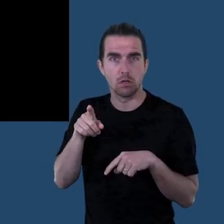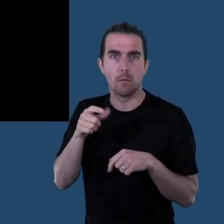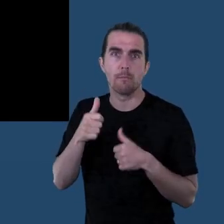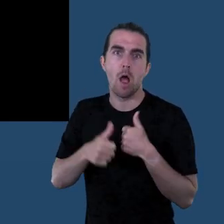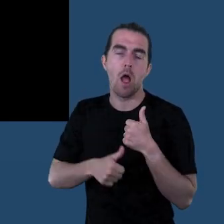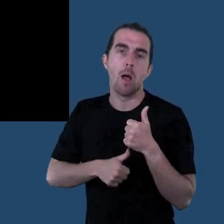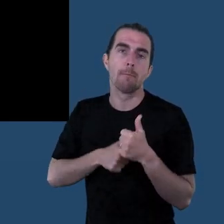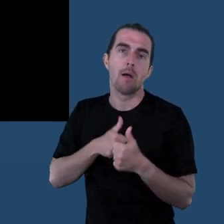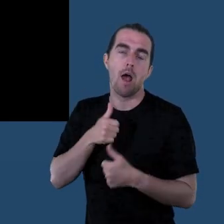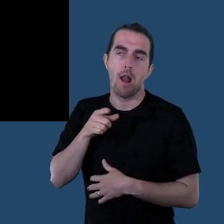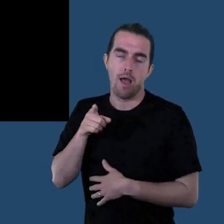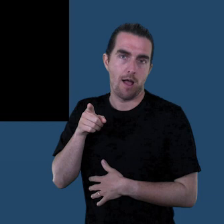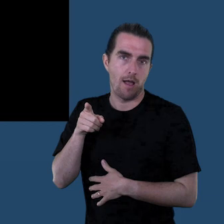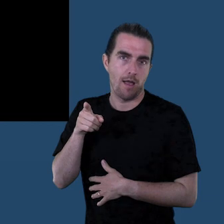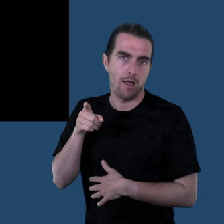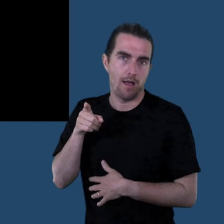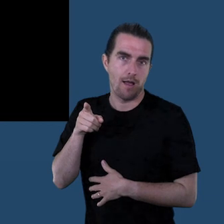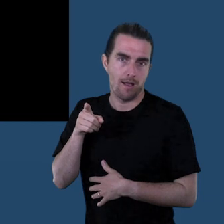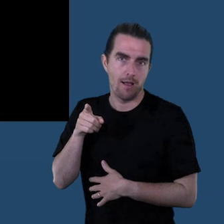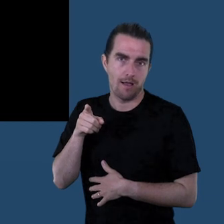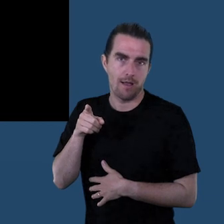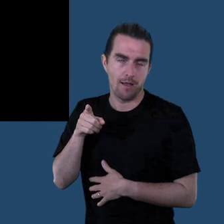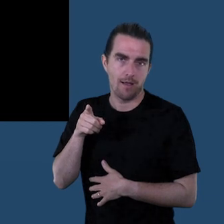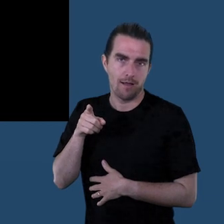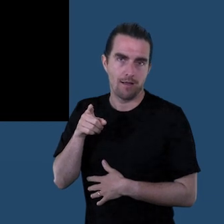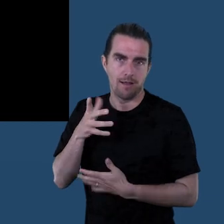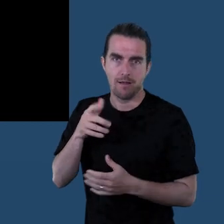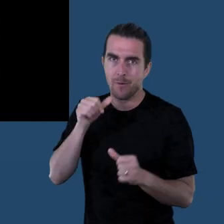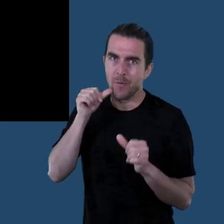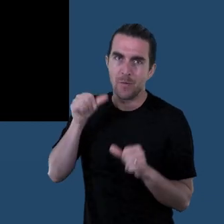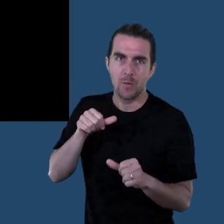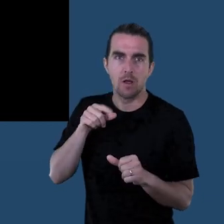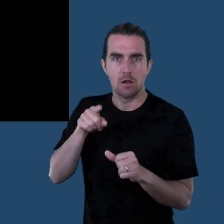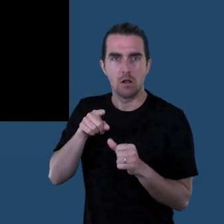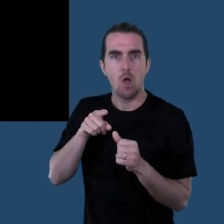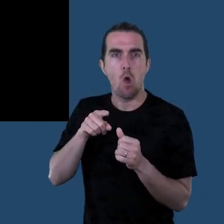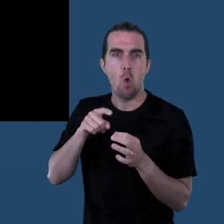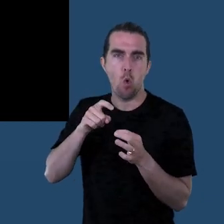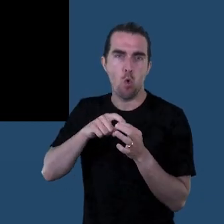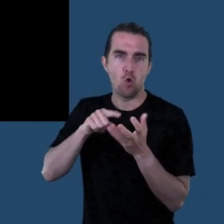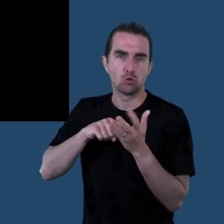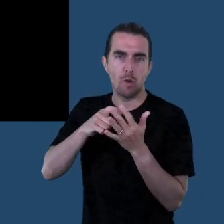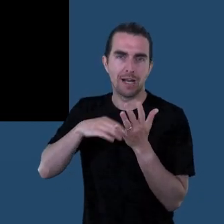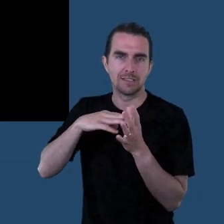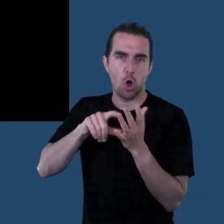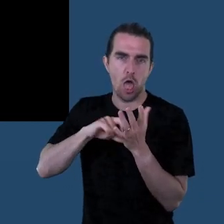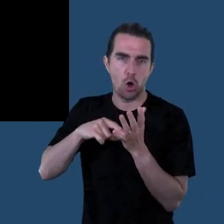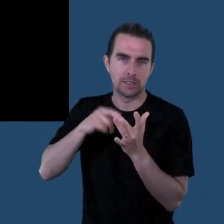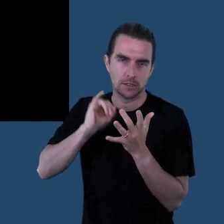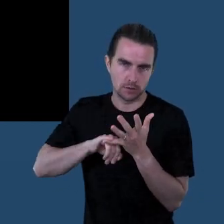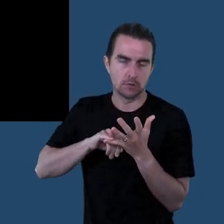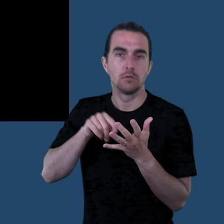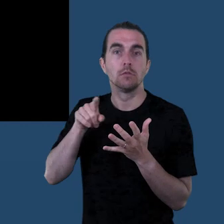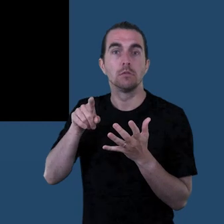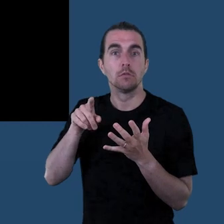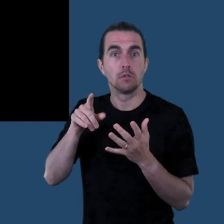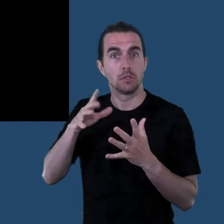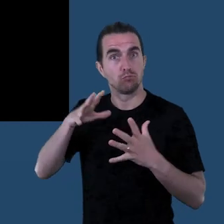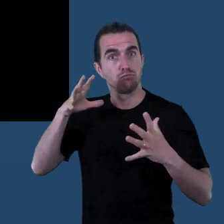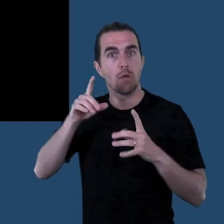I mean, here's one, for example, that's quite popular, Quetzalcoatlus, and it's a huge pterosaur, almost the size of a giraffe.